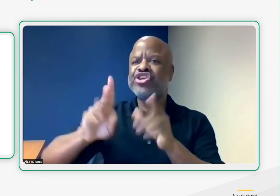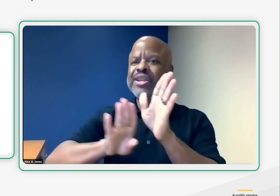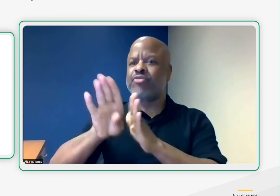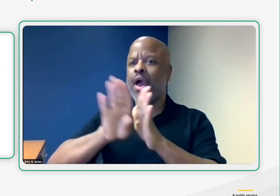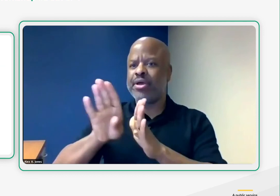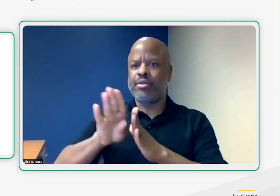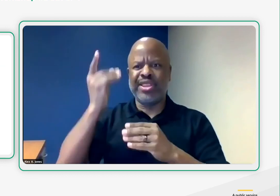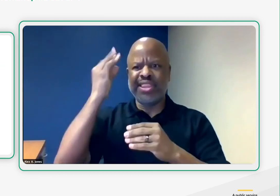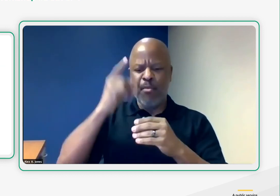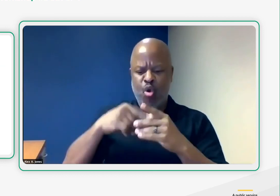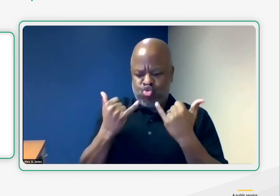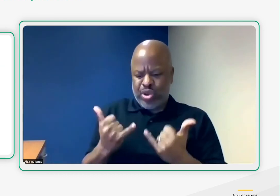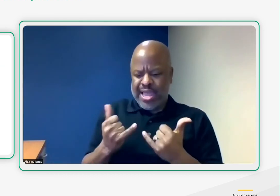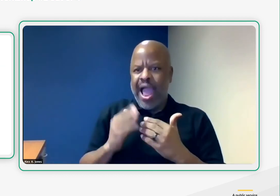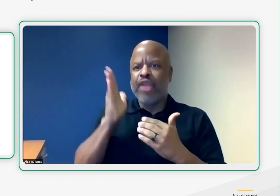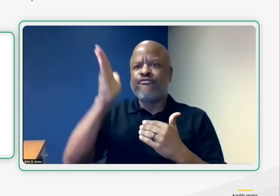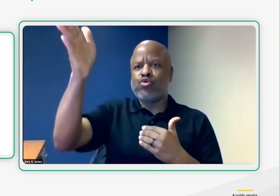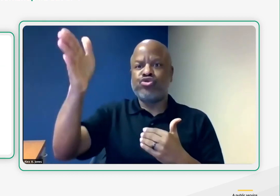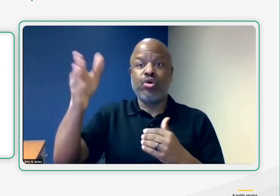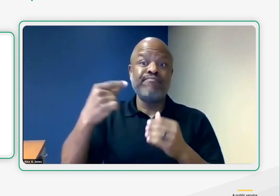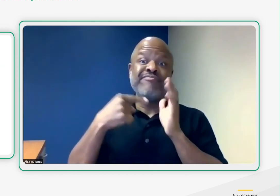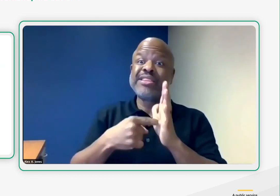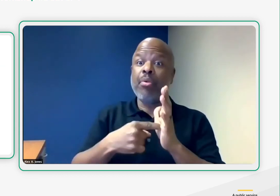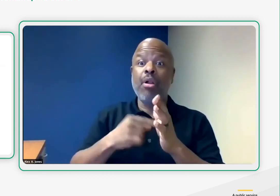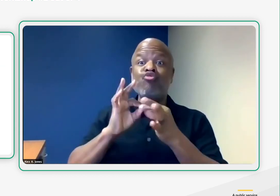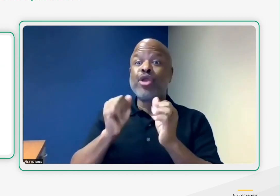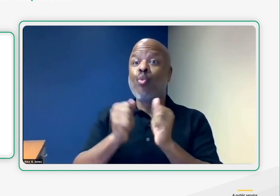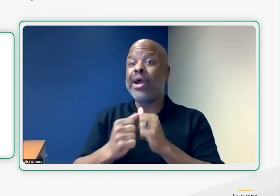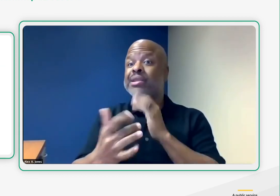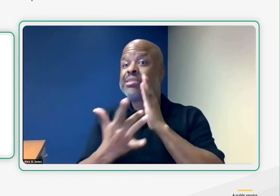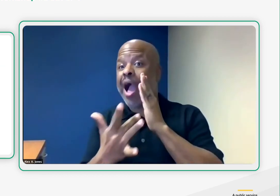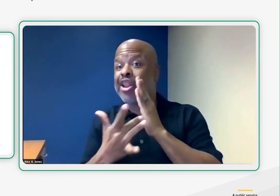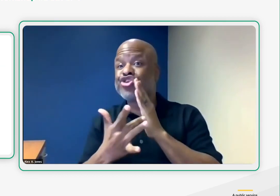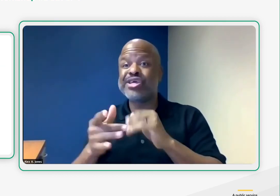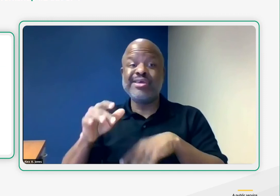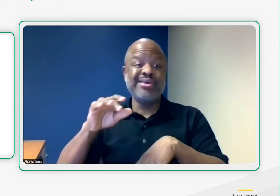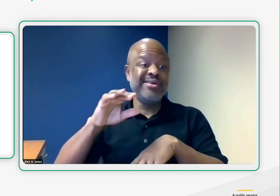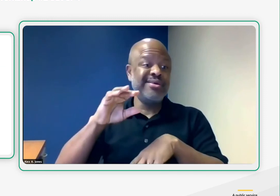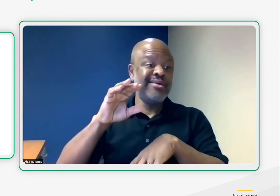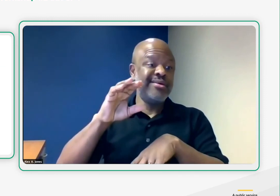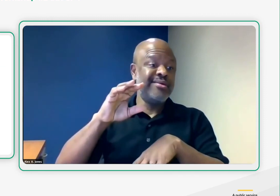development looks like – when we're thinking about right now, but also our future goals.